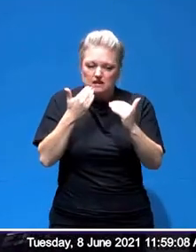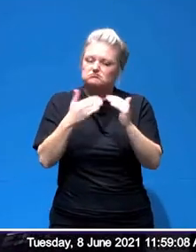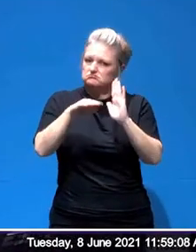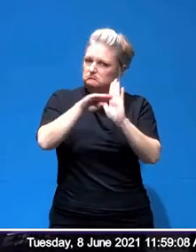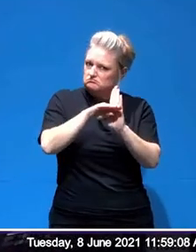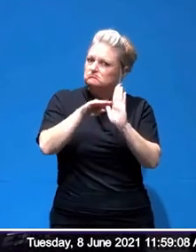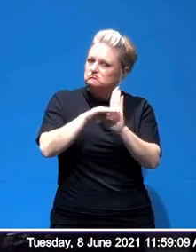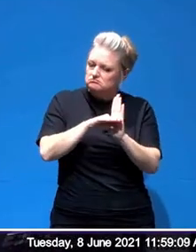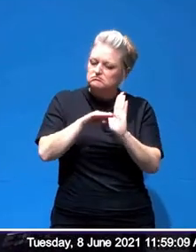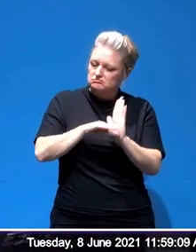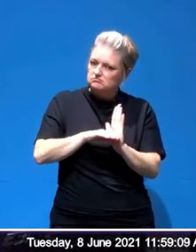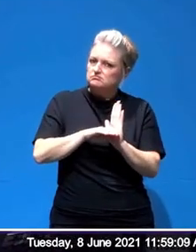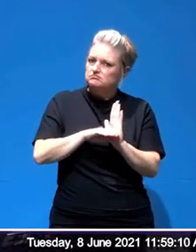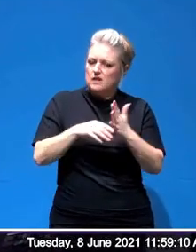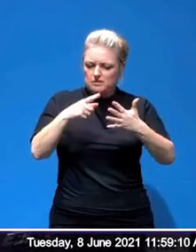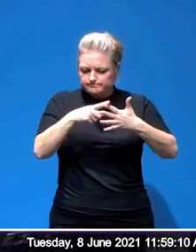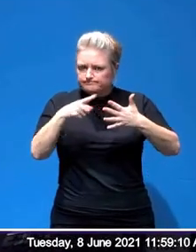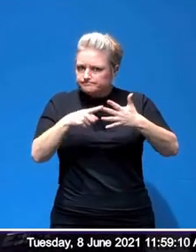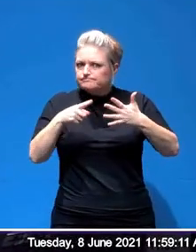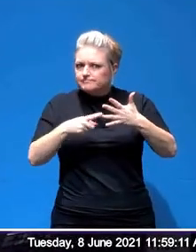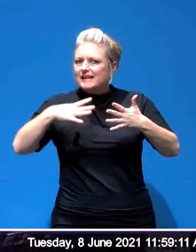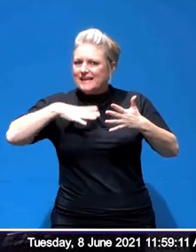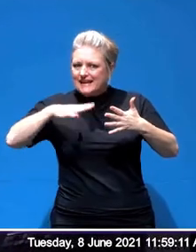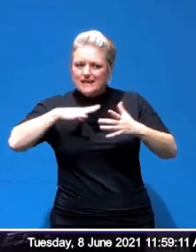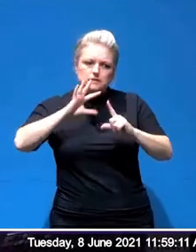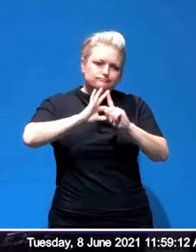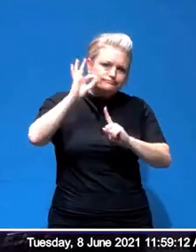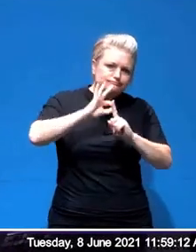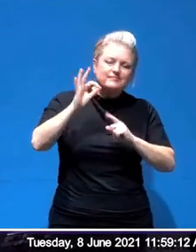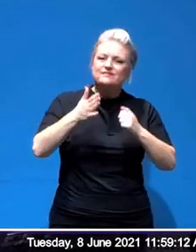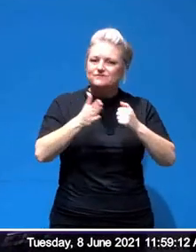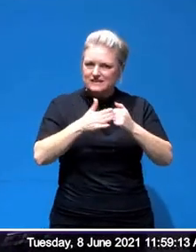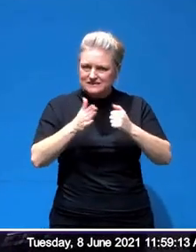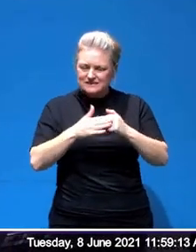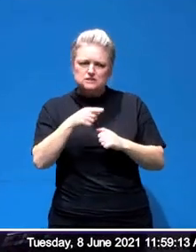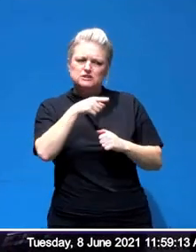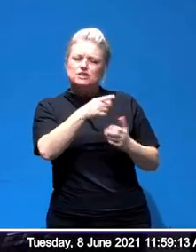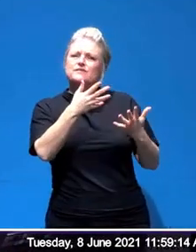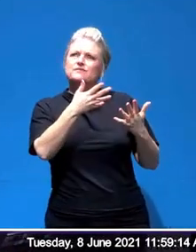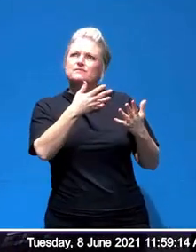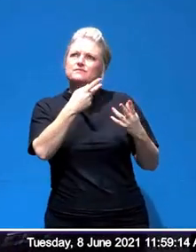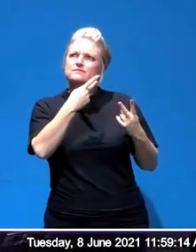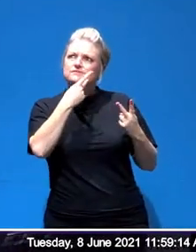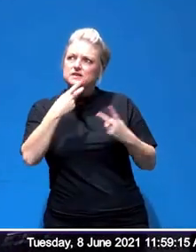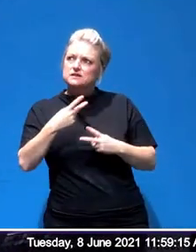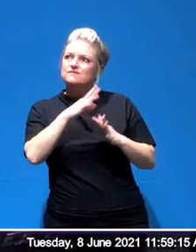which the report was completed on 25 February 2020.